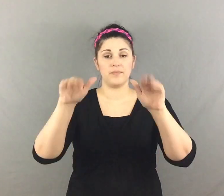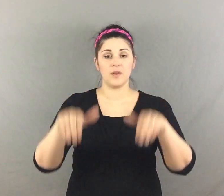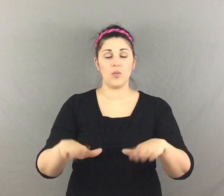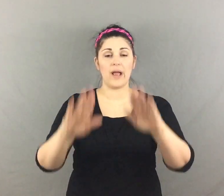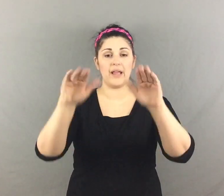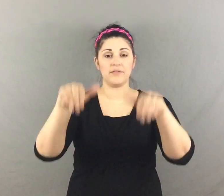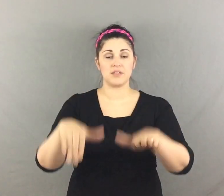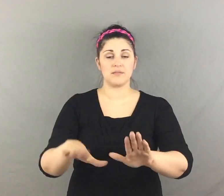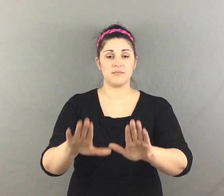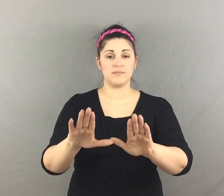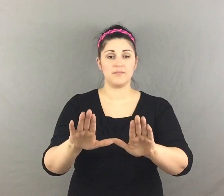waves